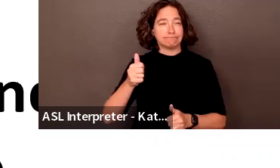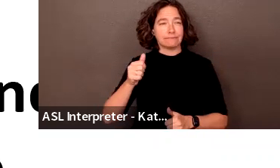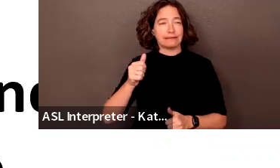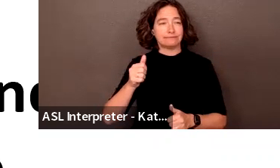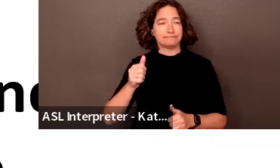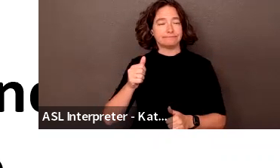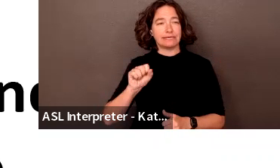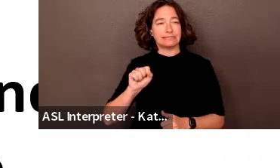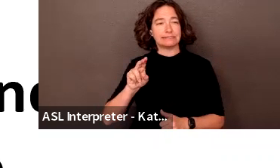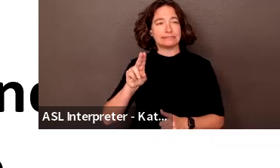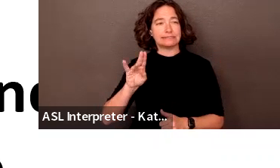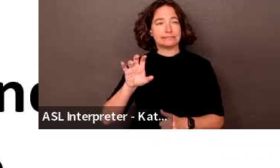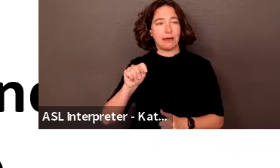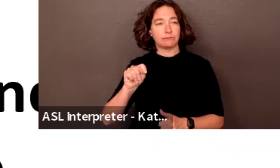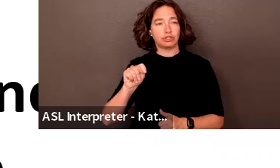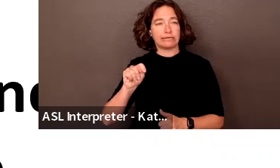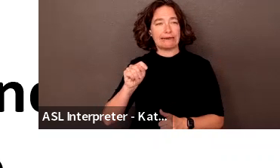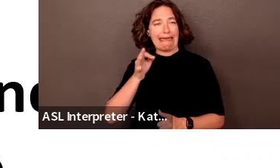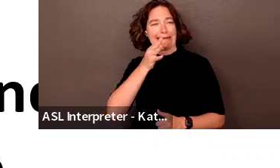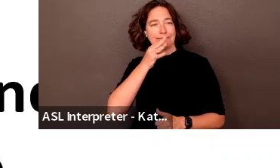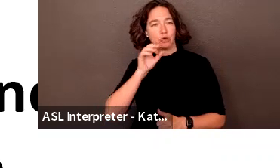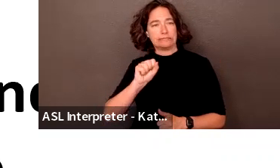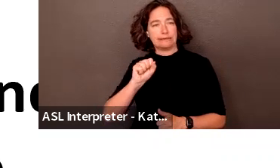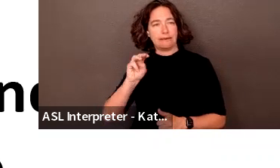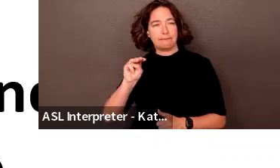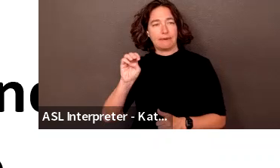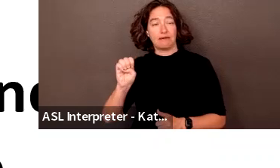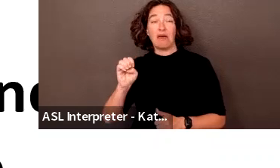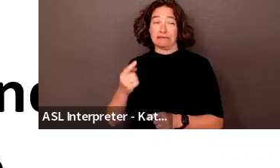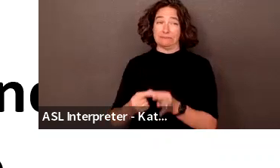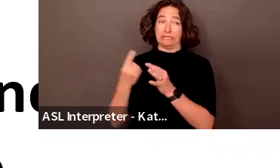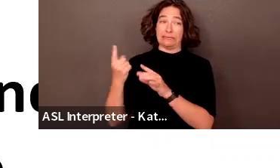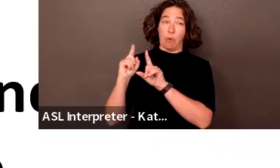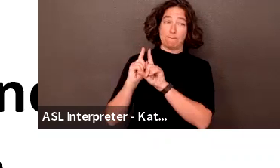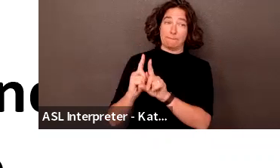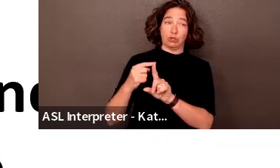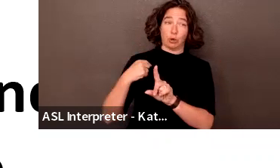ways that you're going to start walking the walk as we -- as you keep working